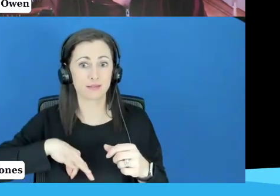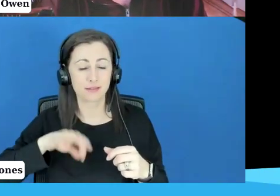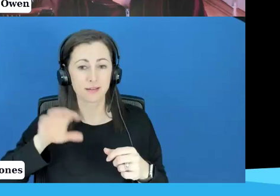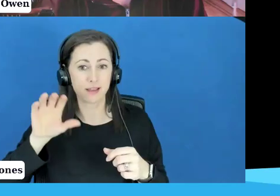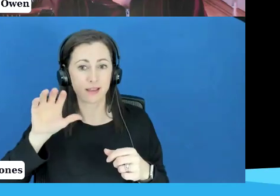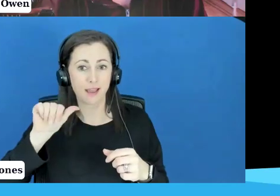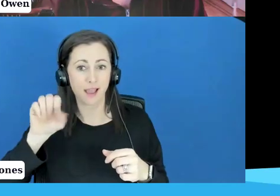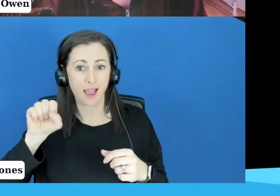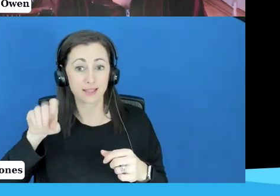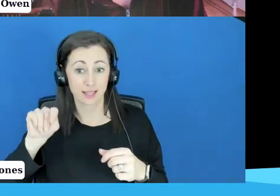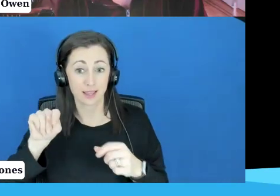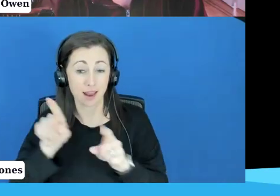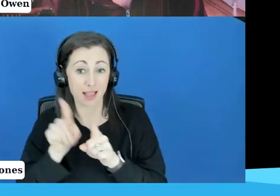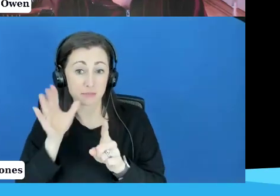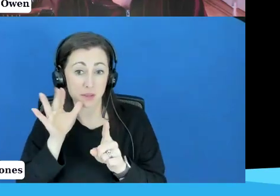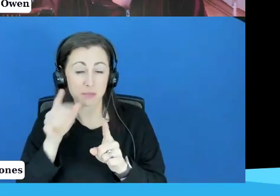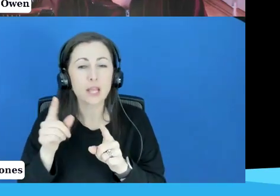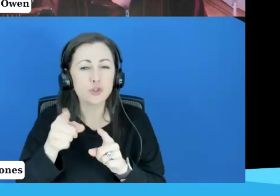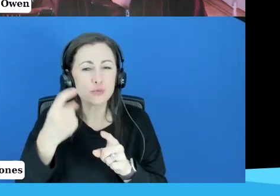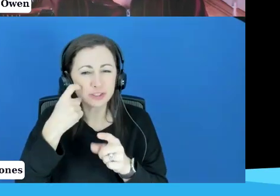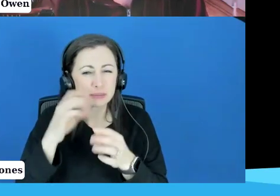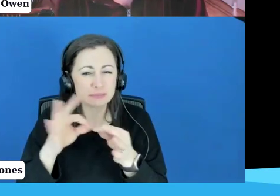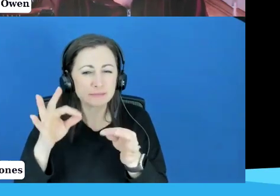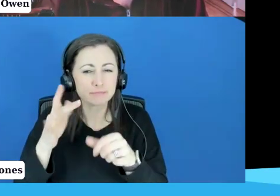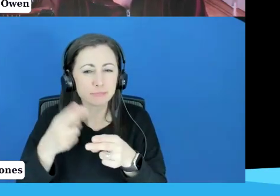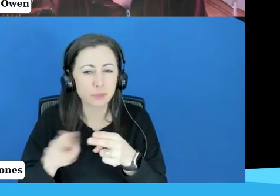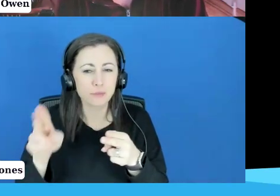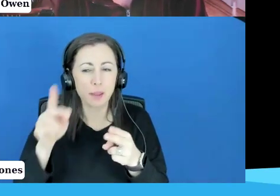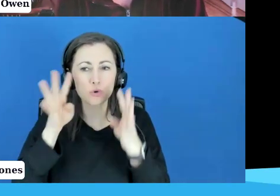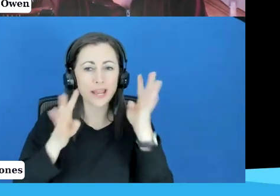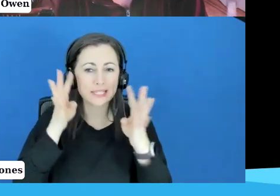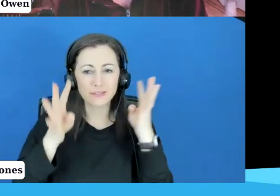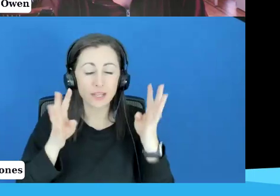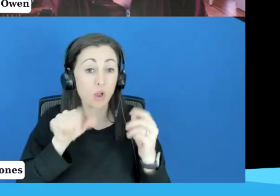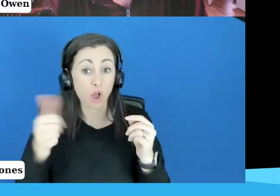You touched upon this a bit with the creativity. I'm curious if there's anything else that you would say.